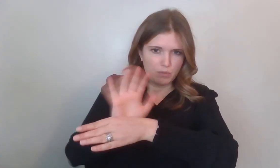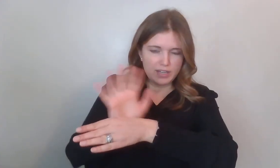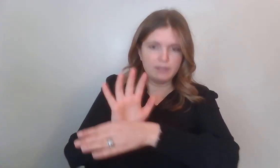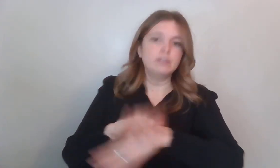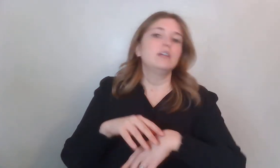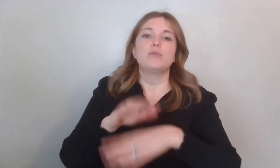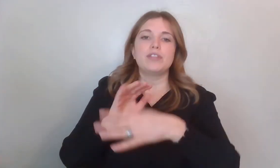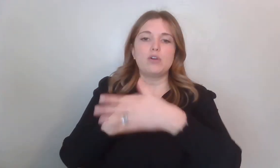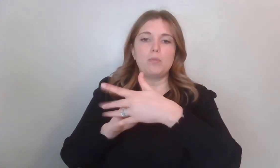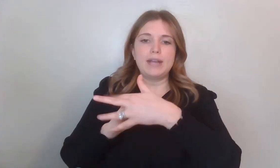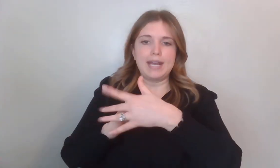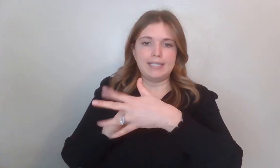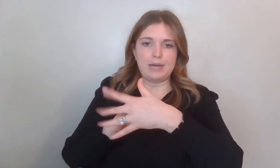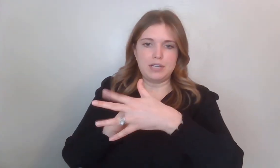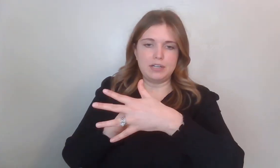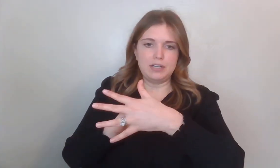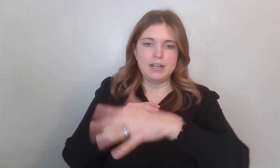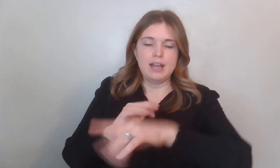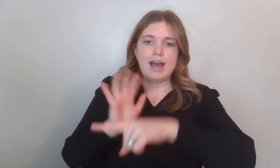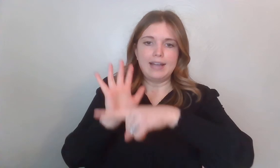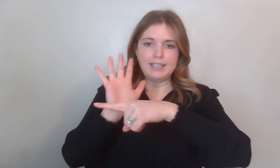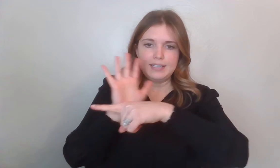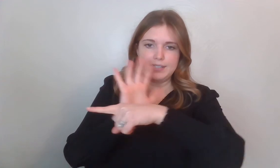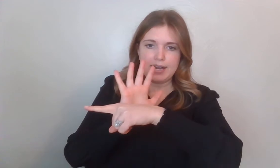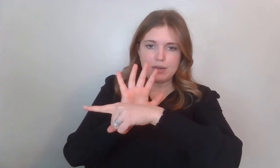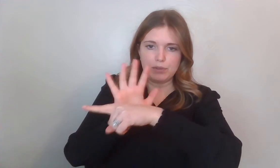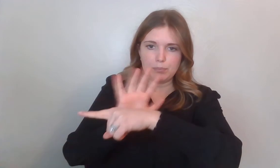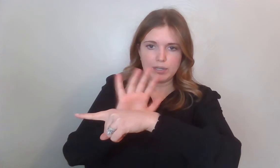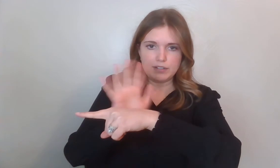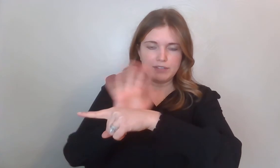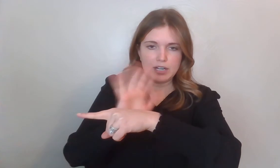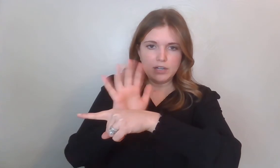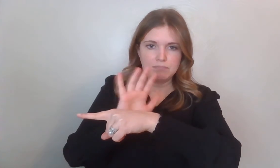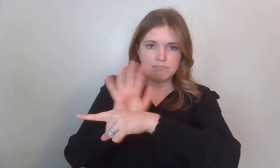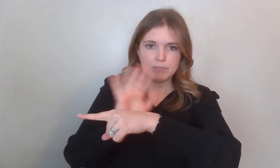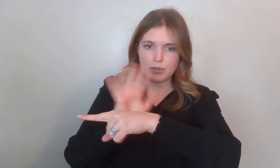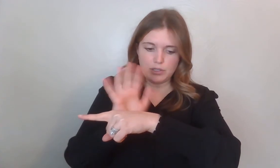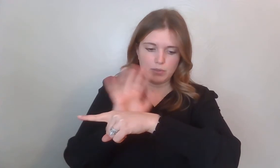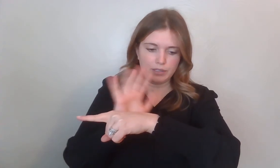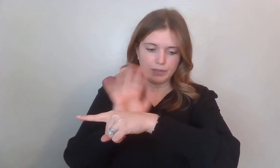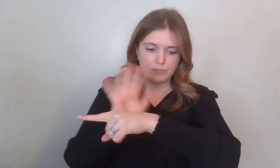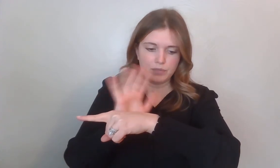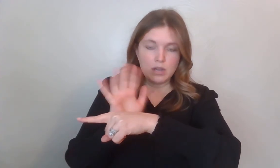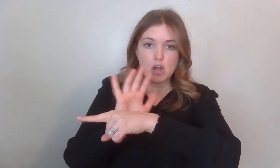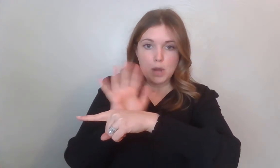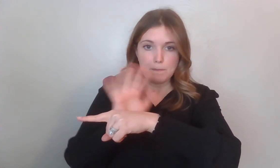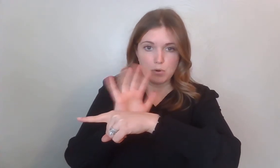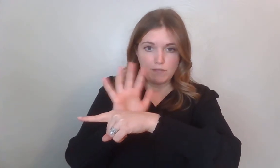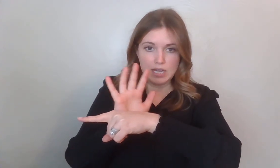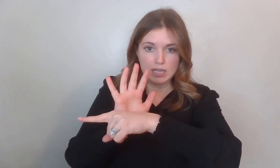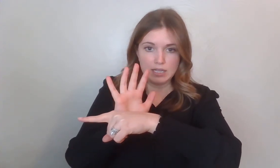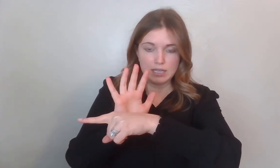MOVIE With an open hand down here I tend to sign it with a pointer finger. You can do either. MOVIE